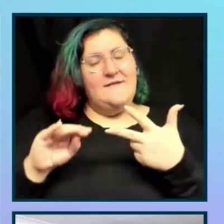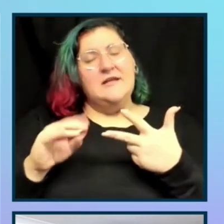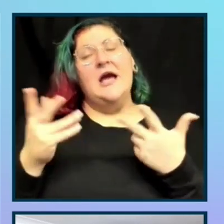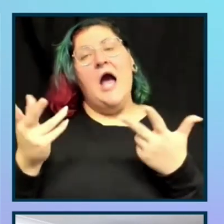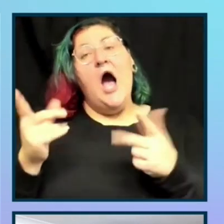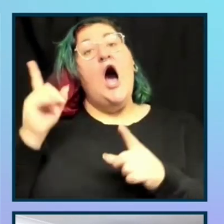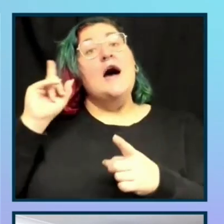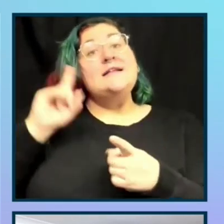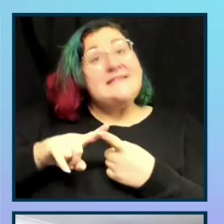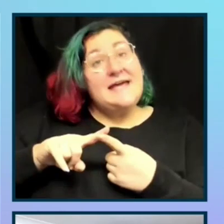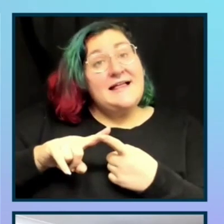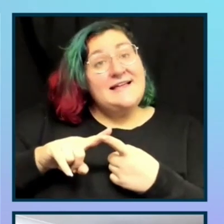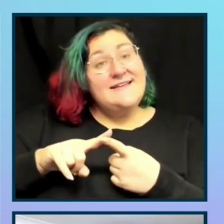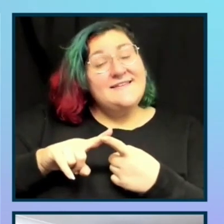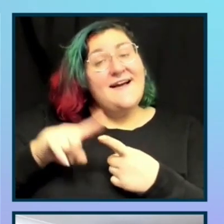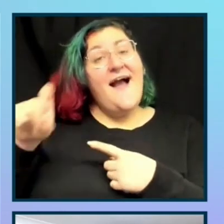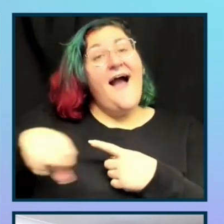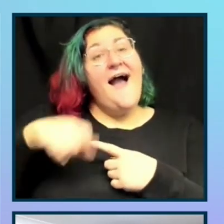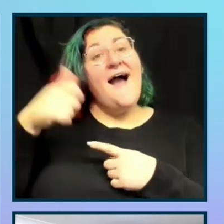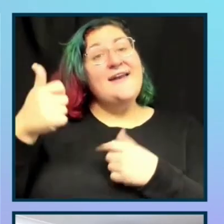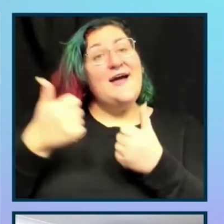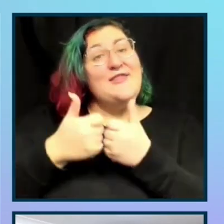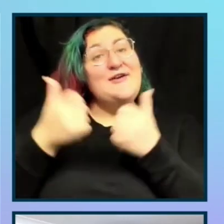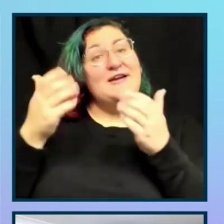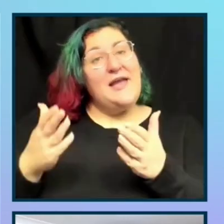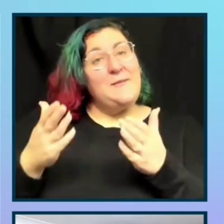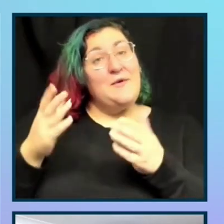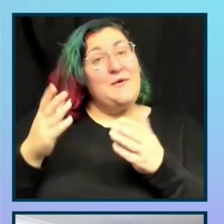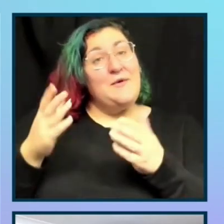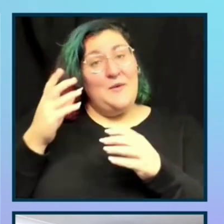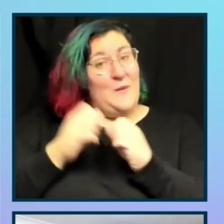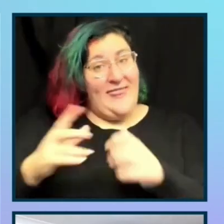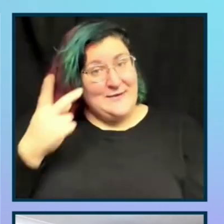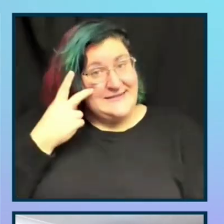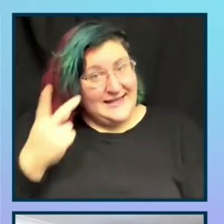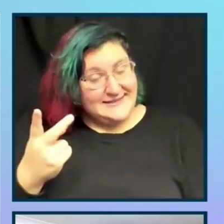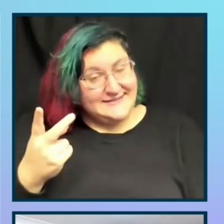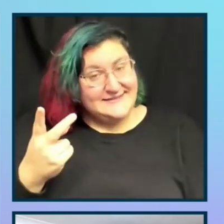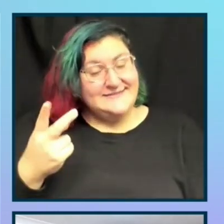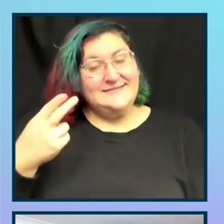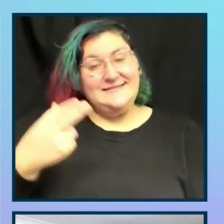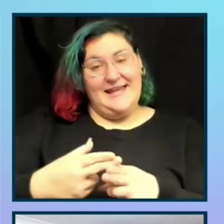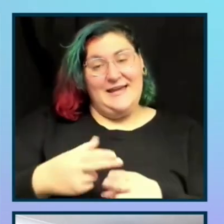without sight by the name of Shay, Shaysters, who is also an Xbox ambassador,